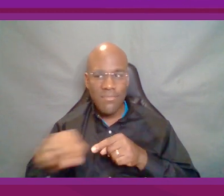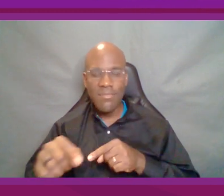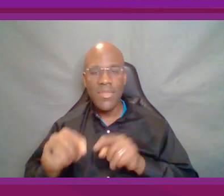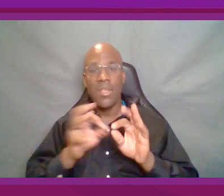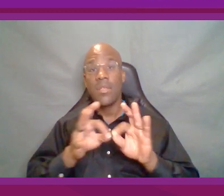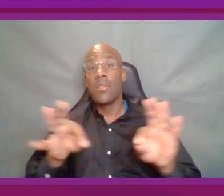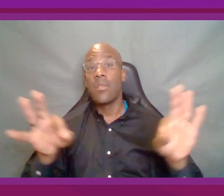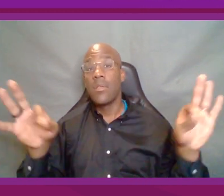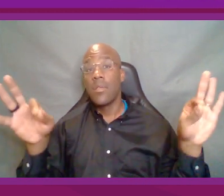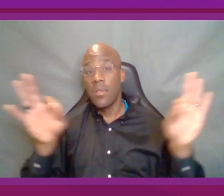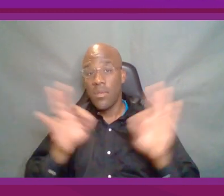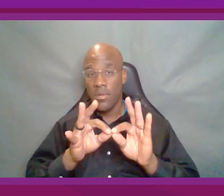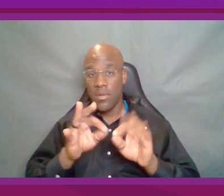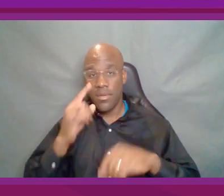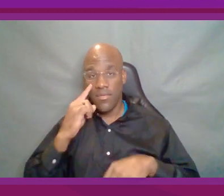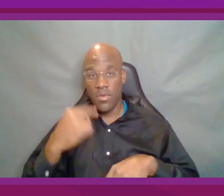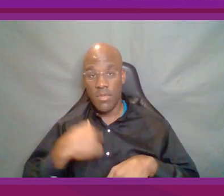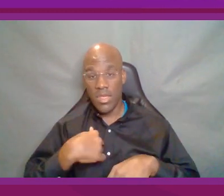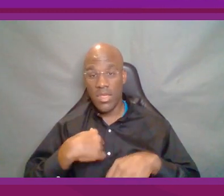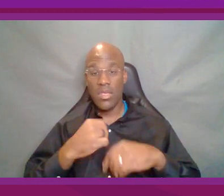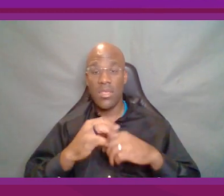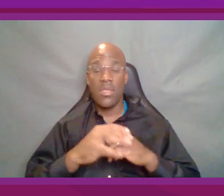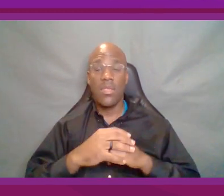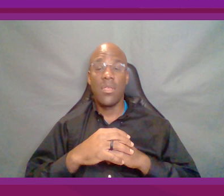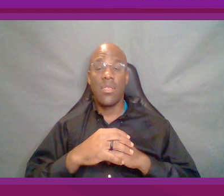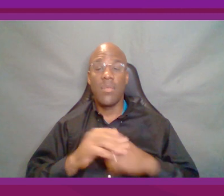how critical it was for me to be self-aware and